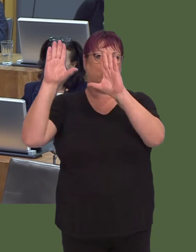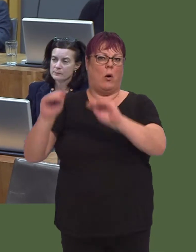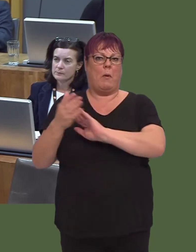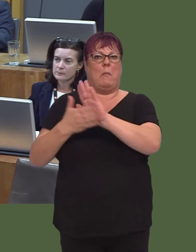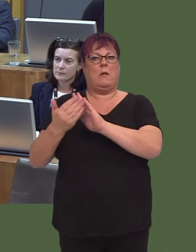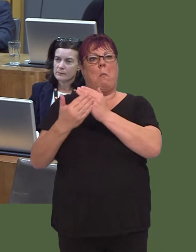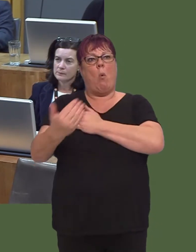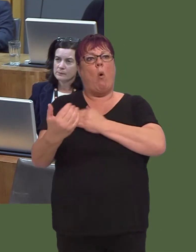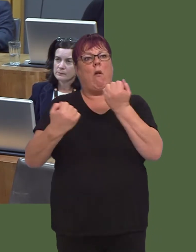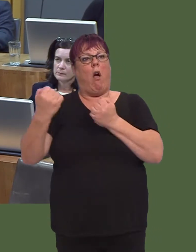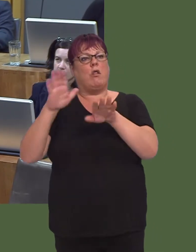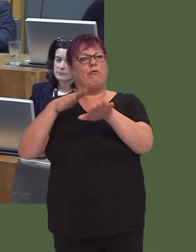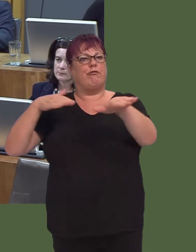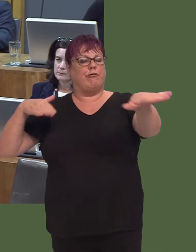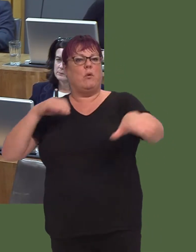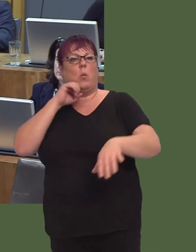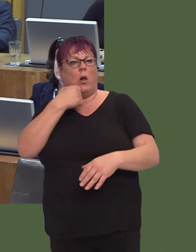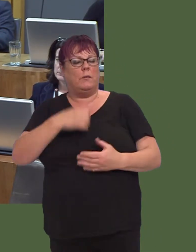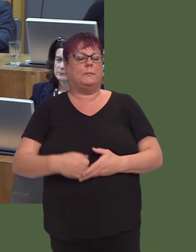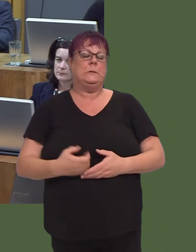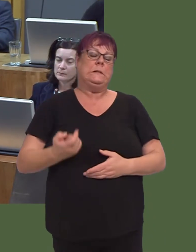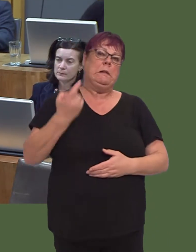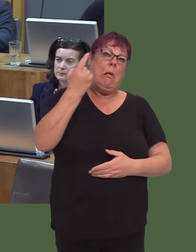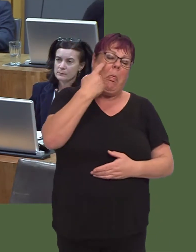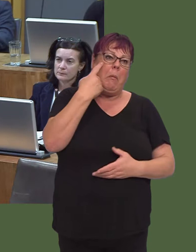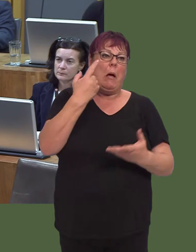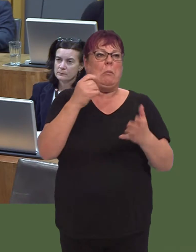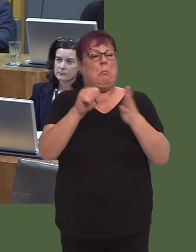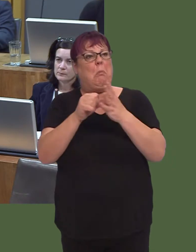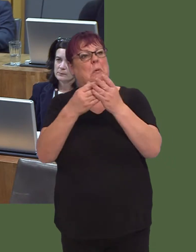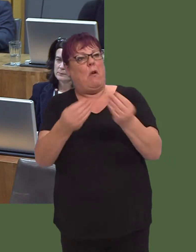deceiving ourselves if we think that the situation will improve in the near future. So, there has to be a solution.